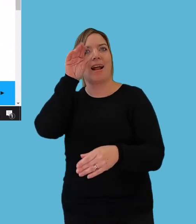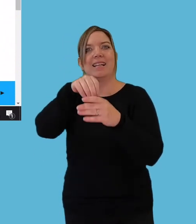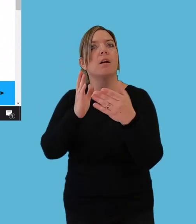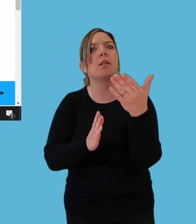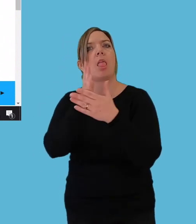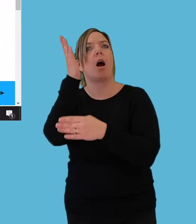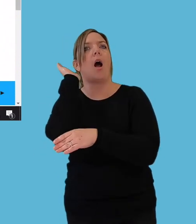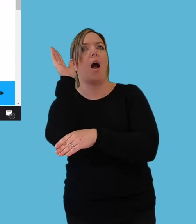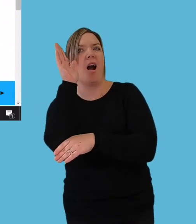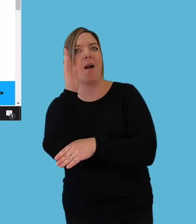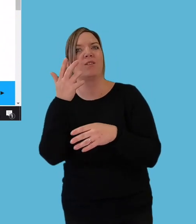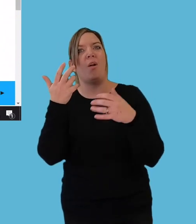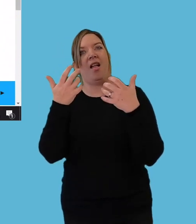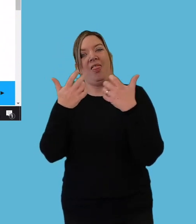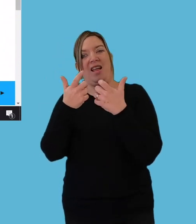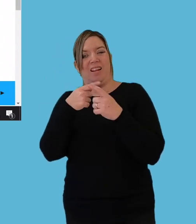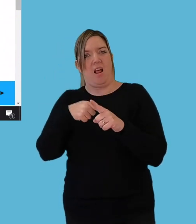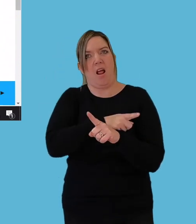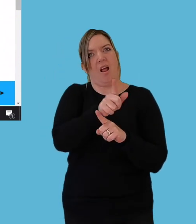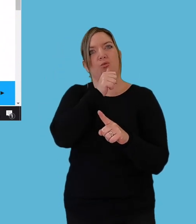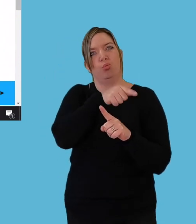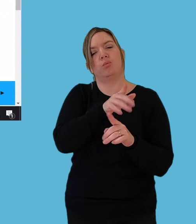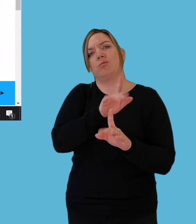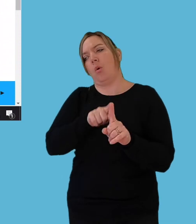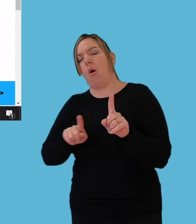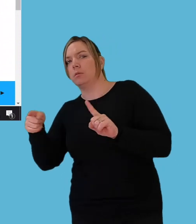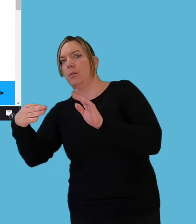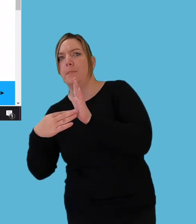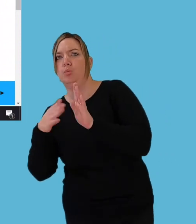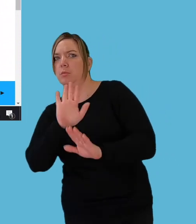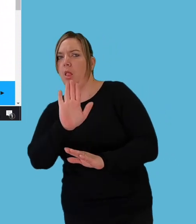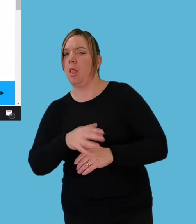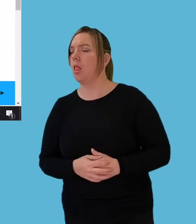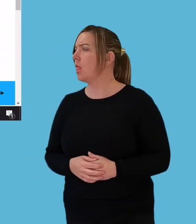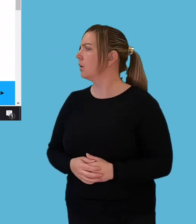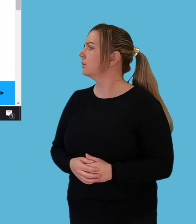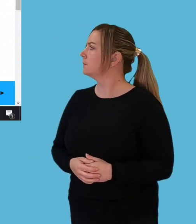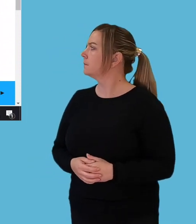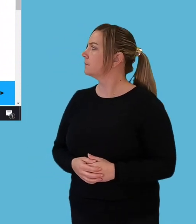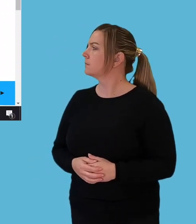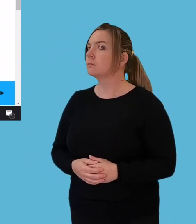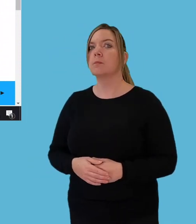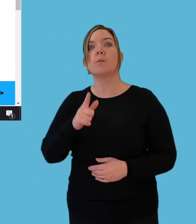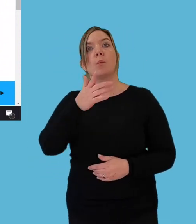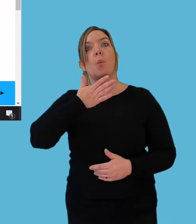that you need to access that live session, and that is how you should come in to them, rather than coming through the Moodle.